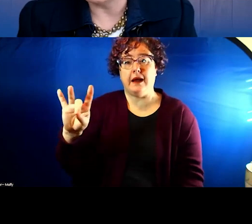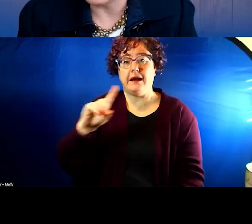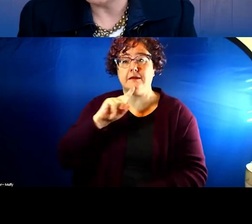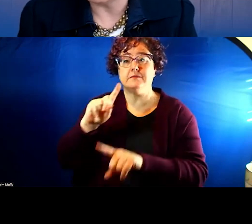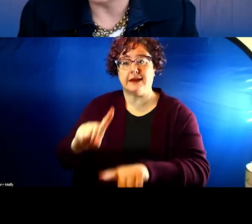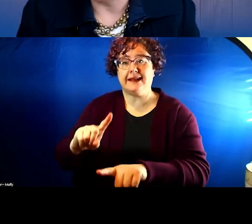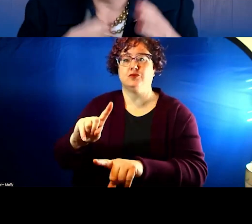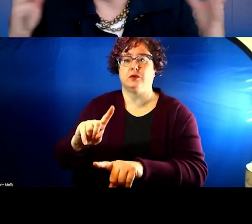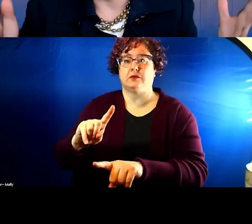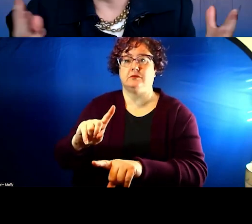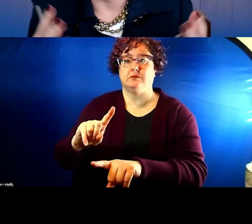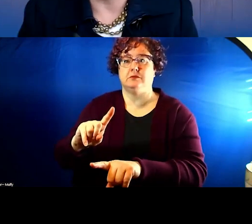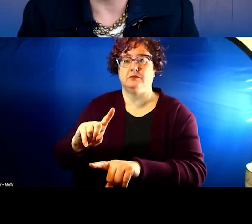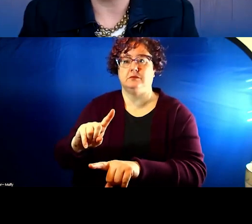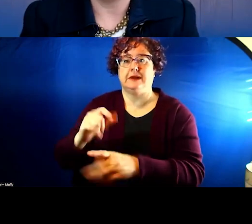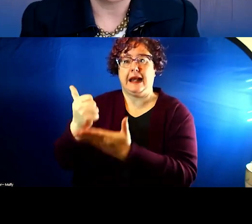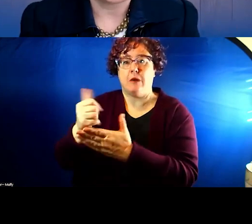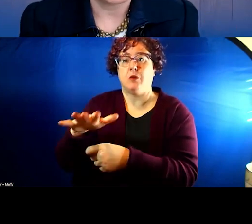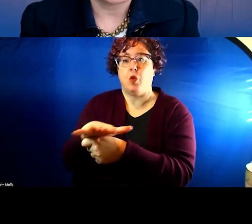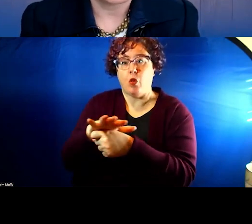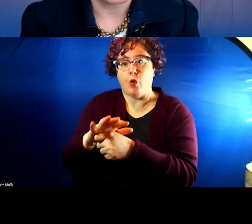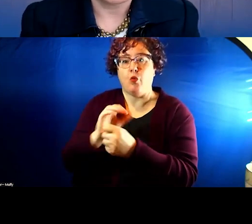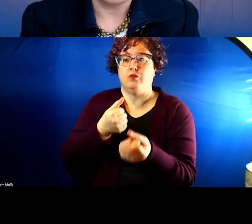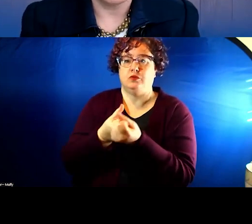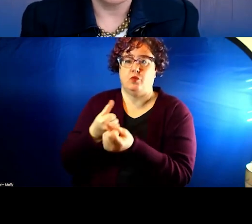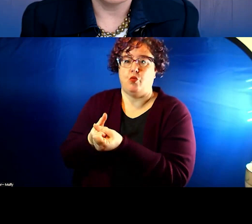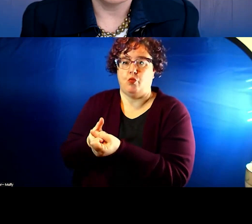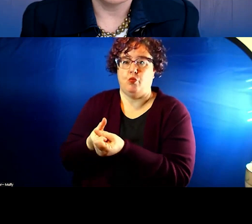AND CAN HELP THEM WITH LOCAL SUPPORTS.